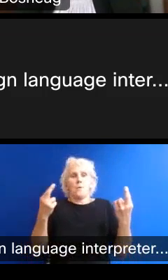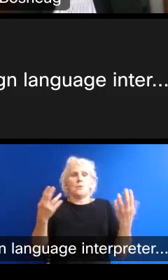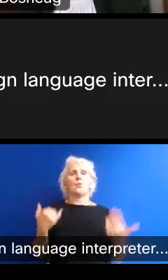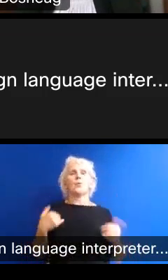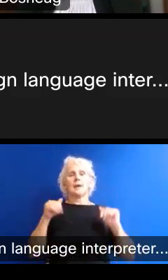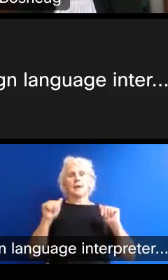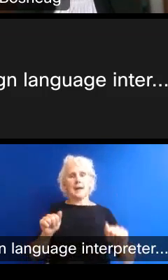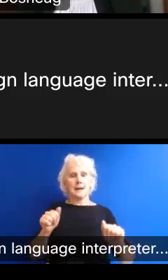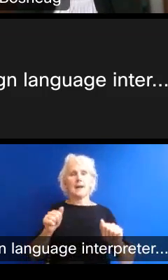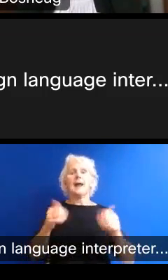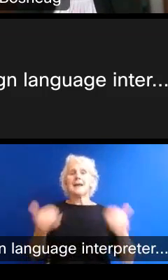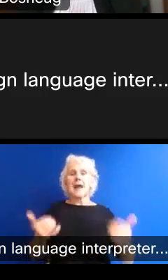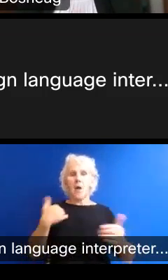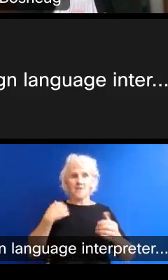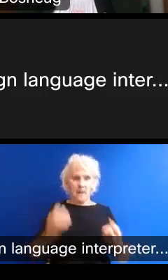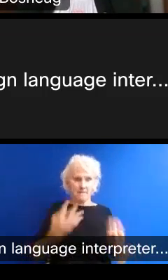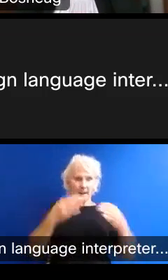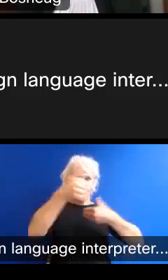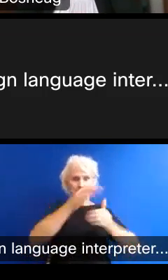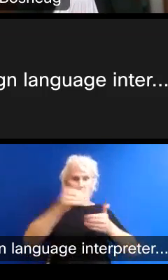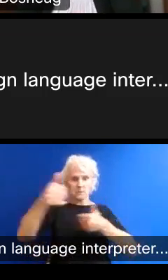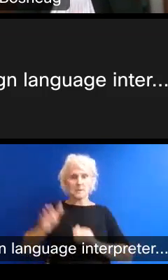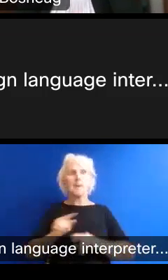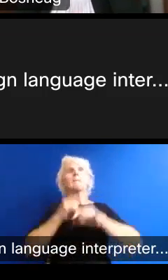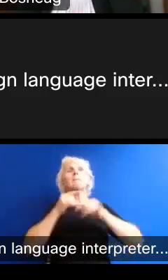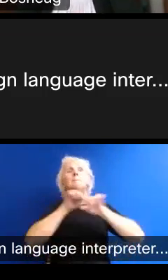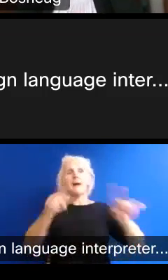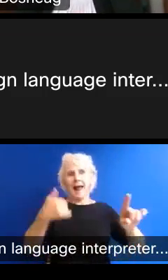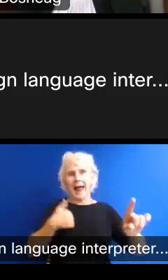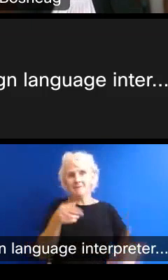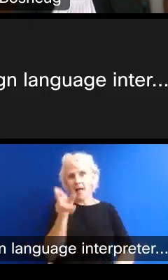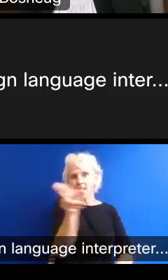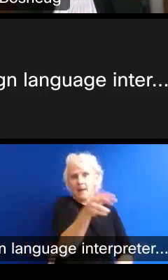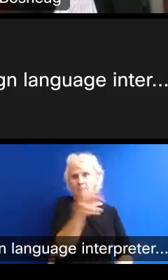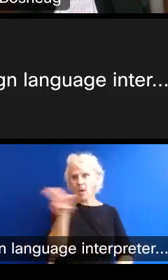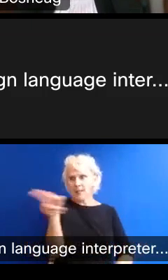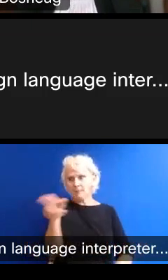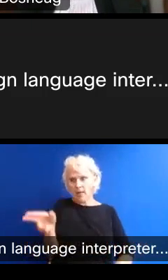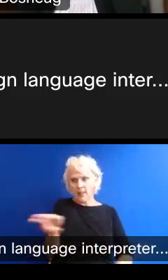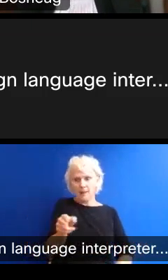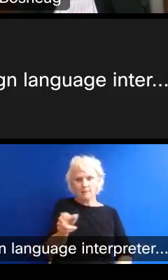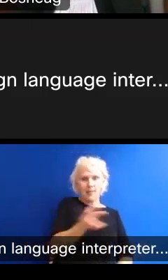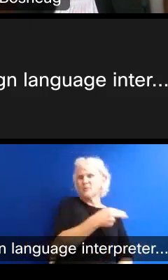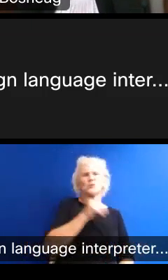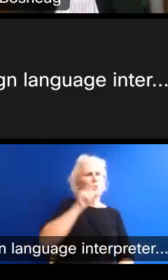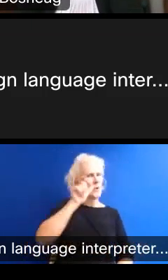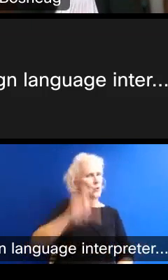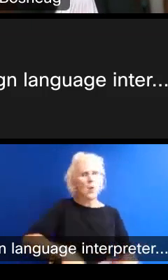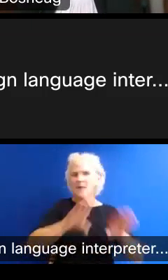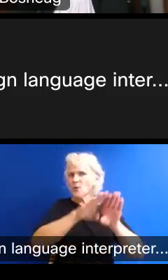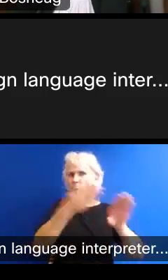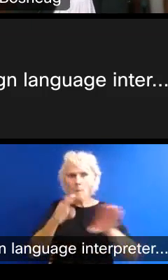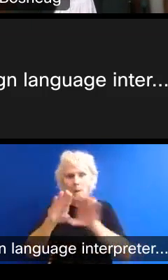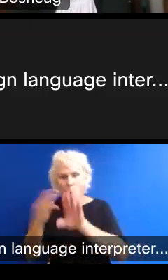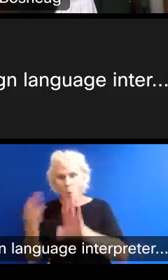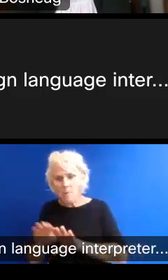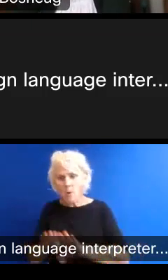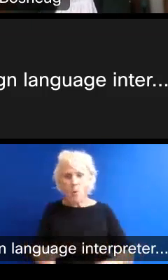boxes so that not every box has to be opened in order to just figure out what's inside the box.